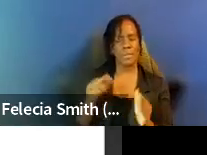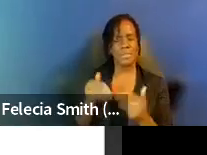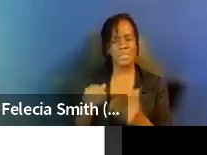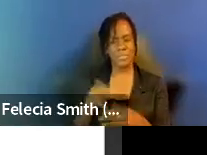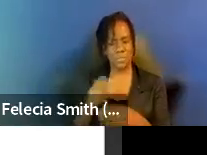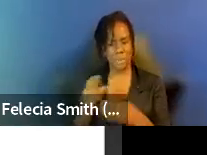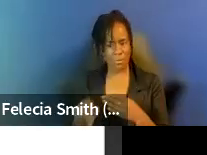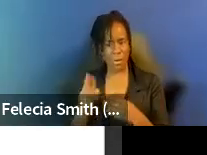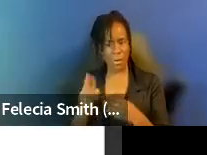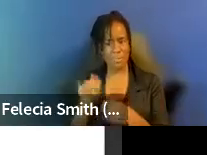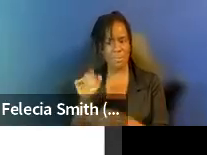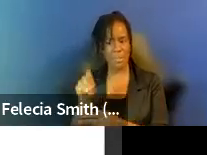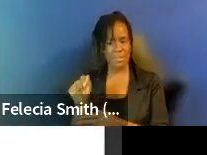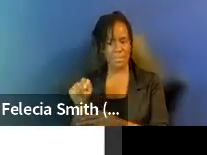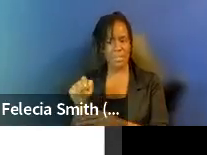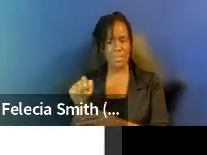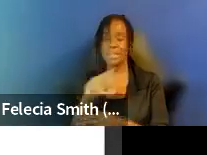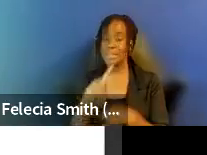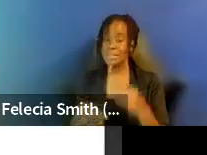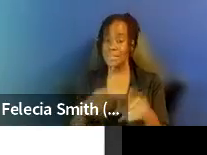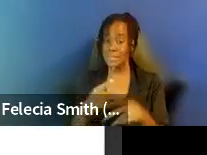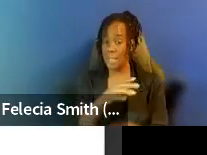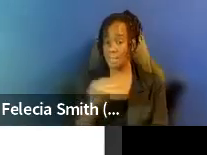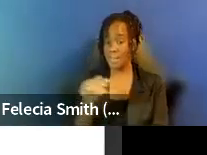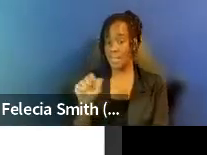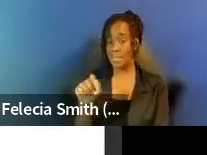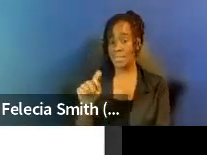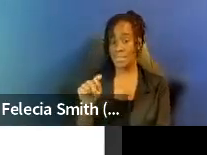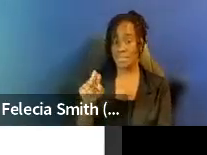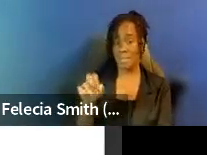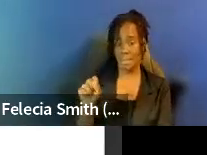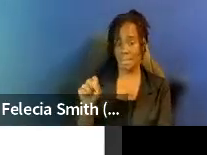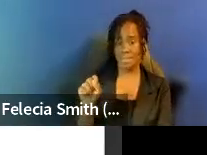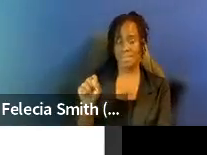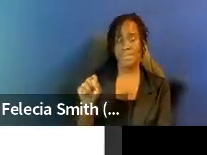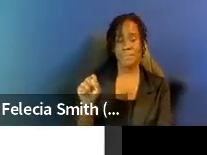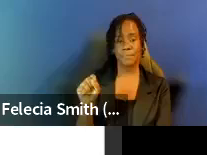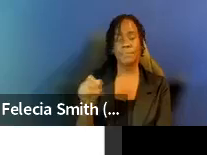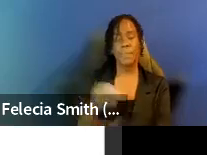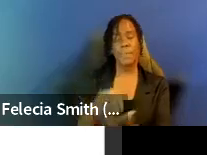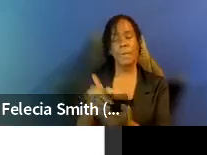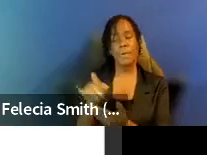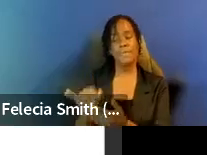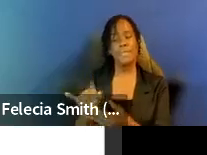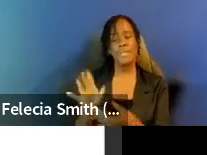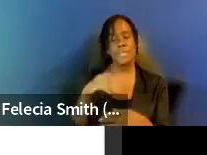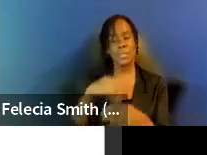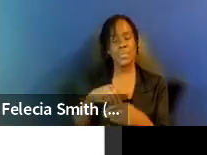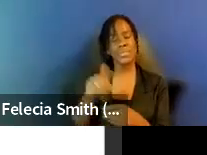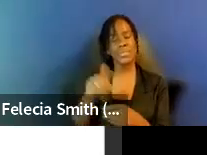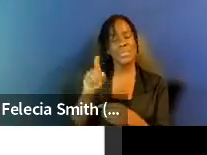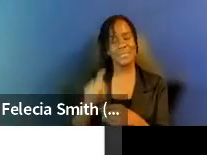guideline in that space. The other point I want to make here is really related to